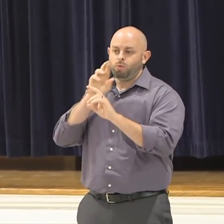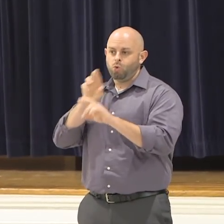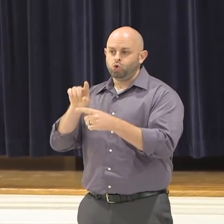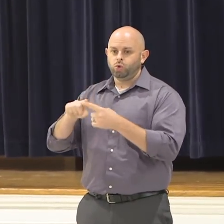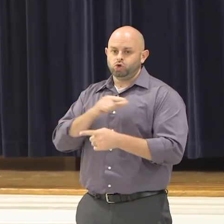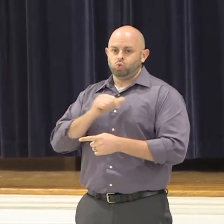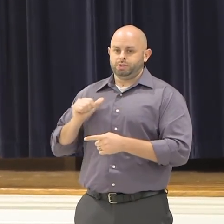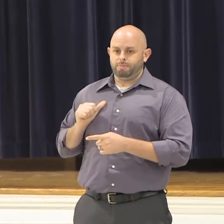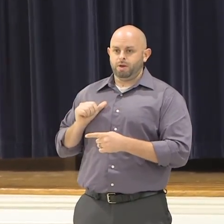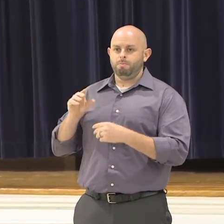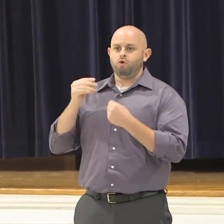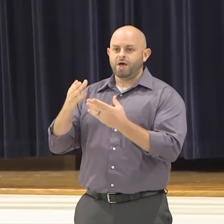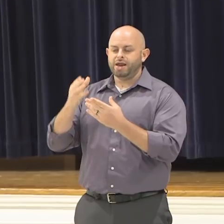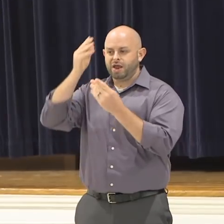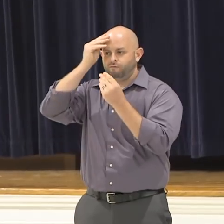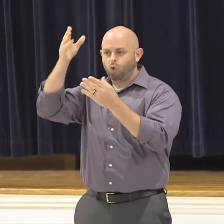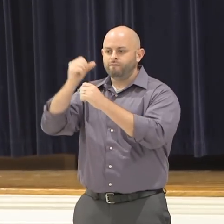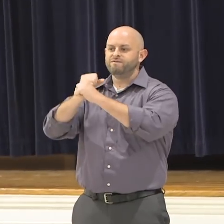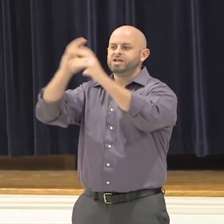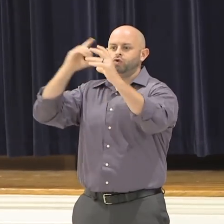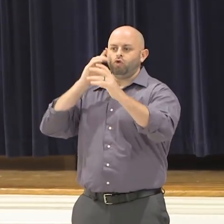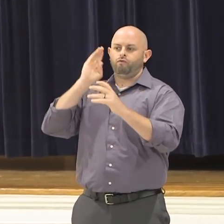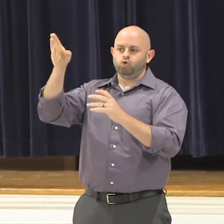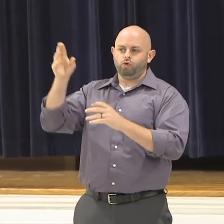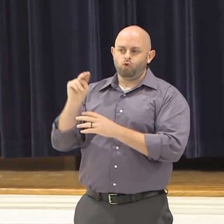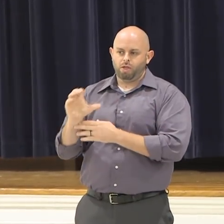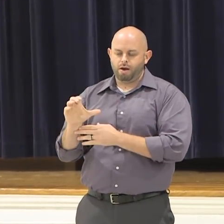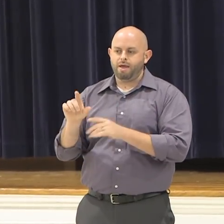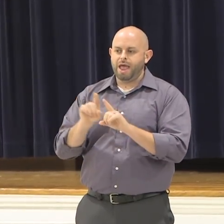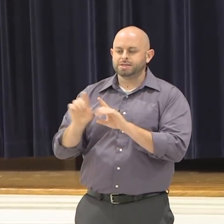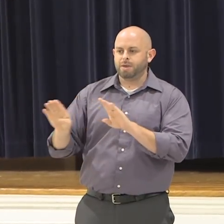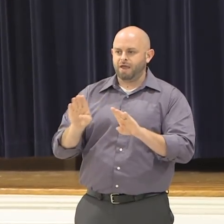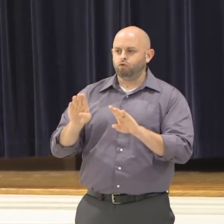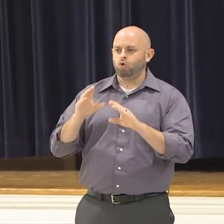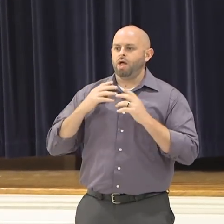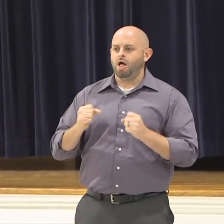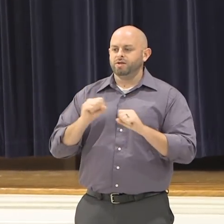assembly providing an informed vision for the future of North Carolina's behavioral health system this is an easy one